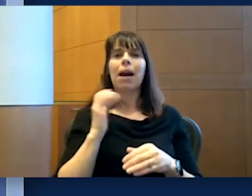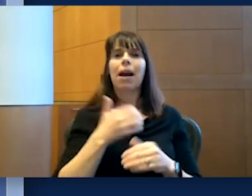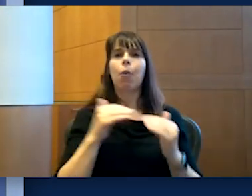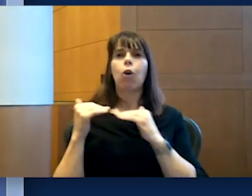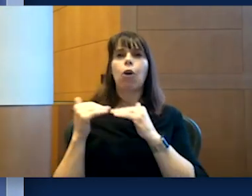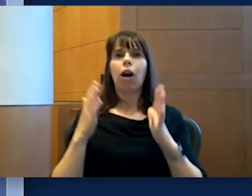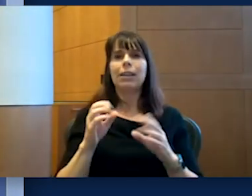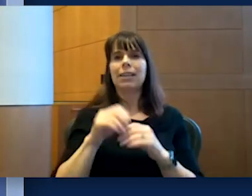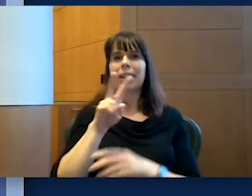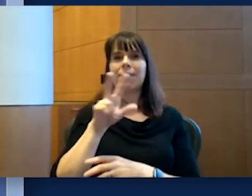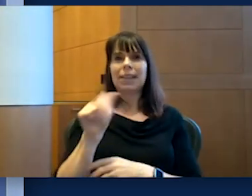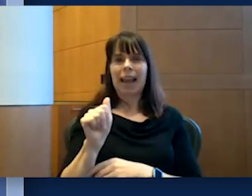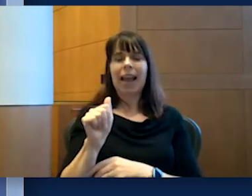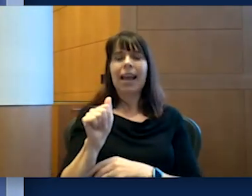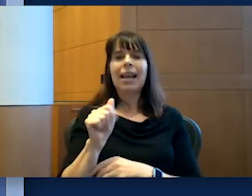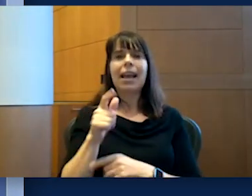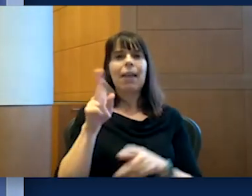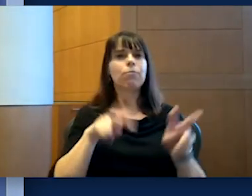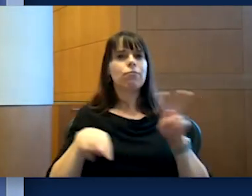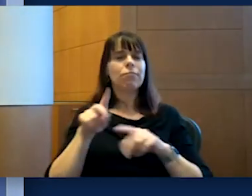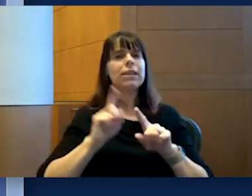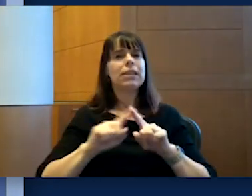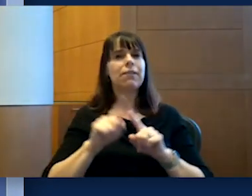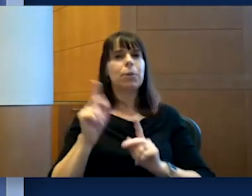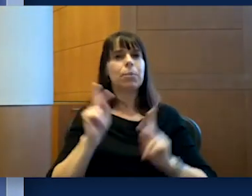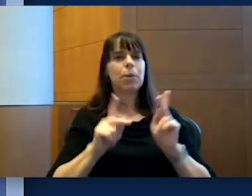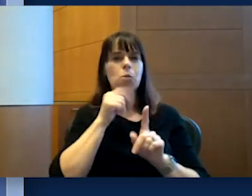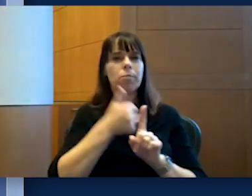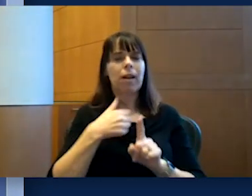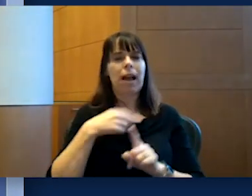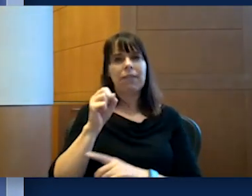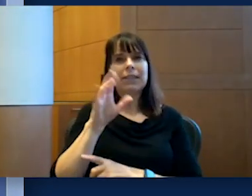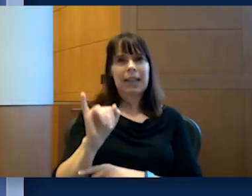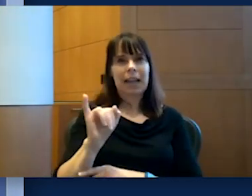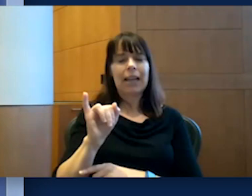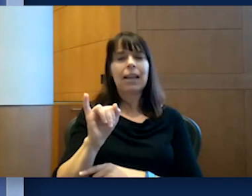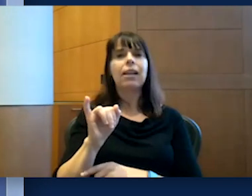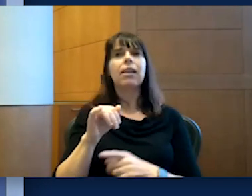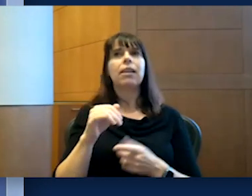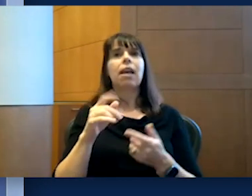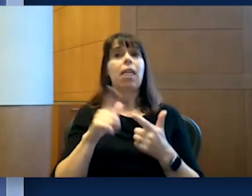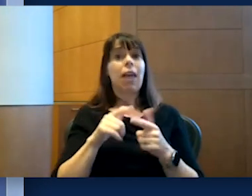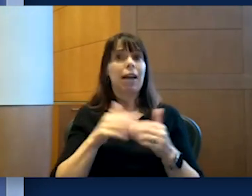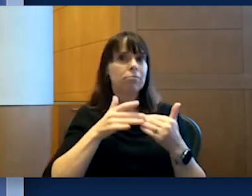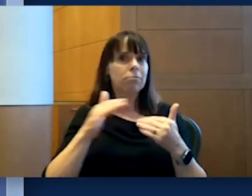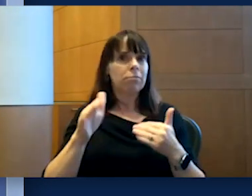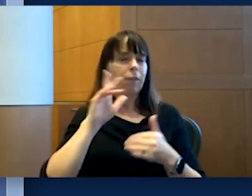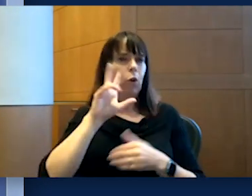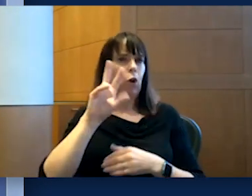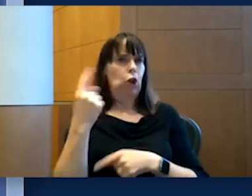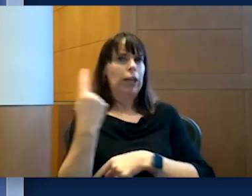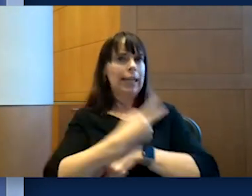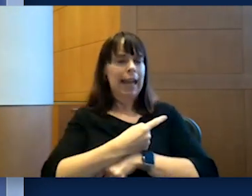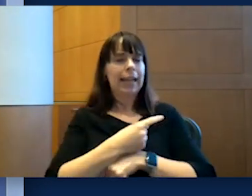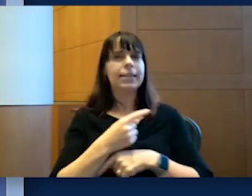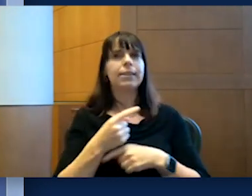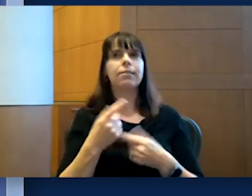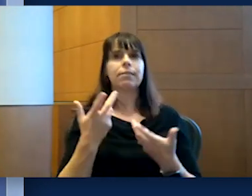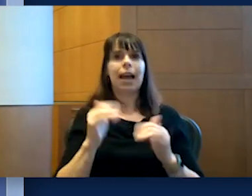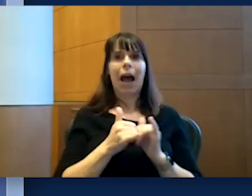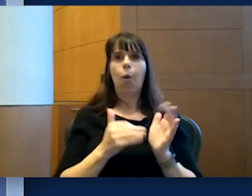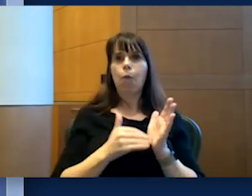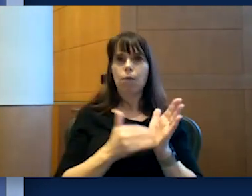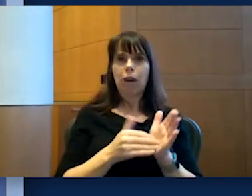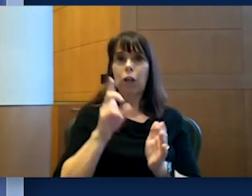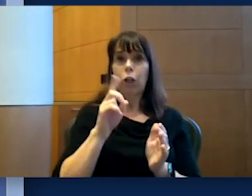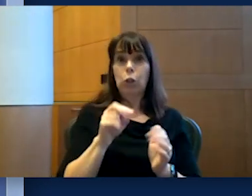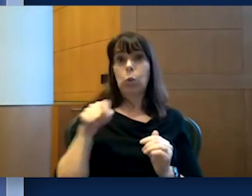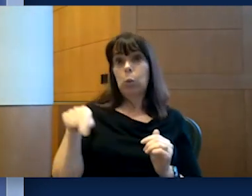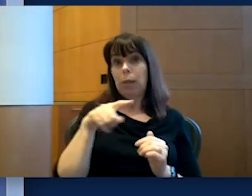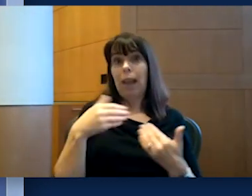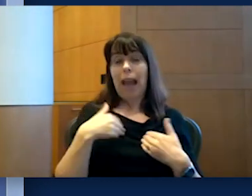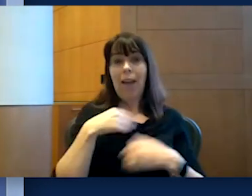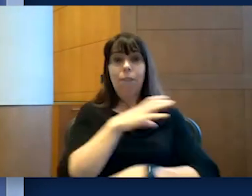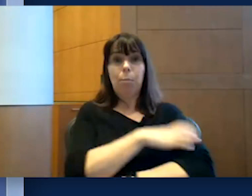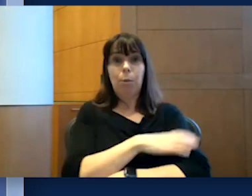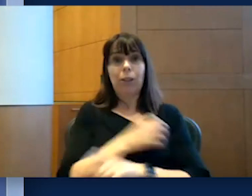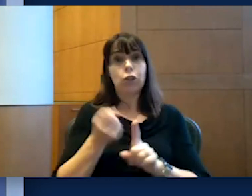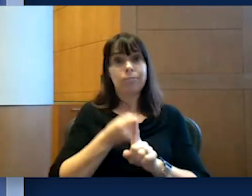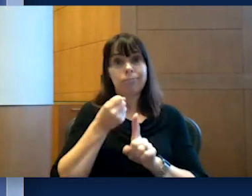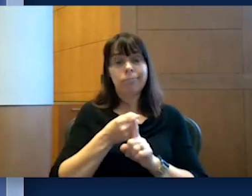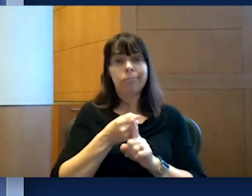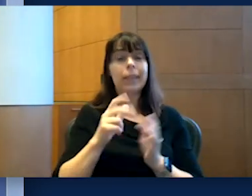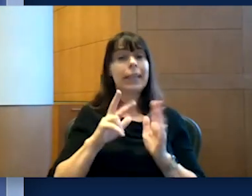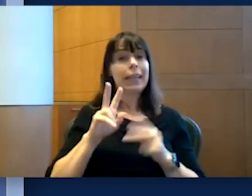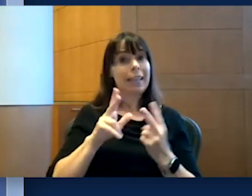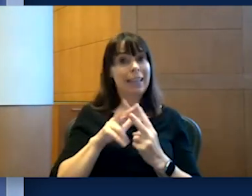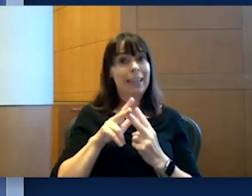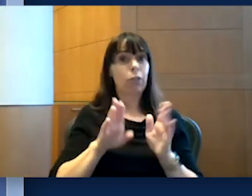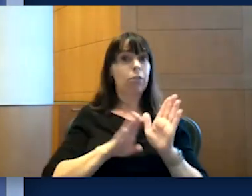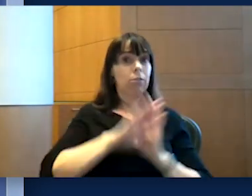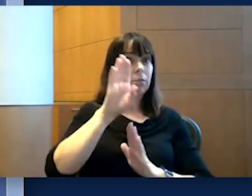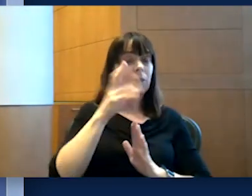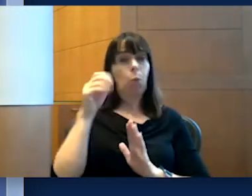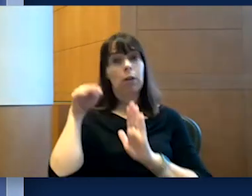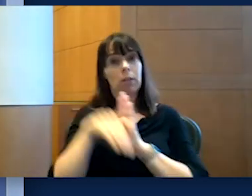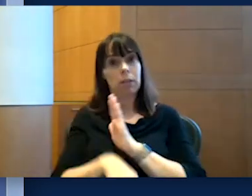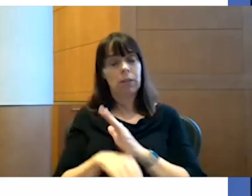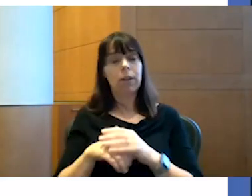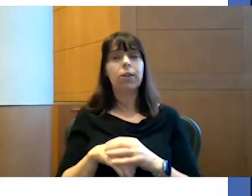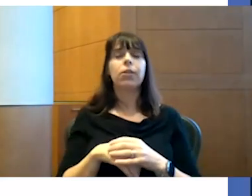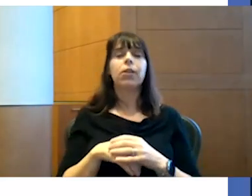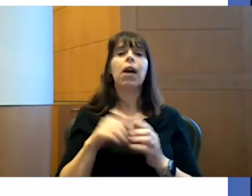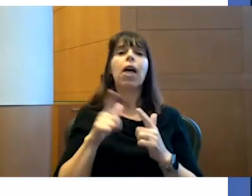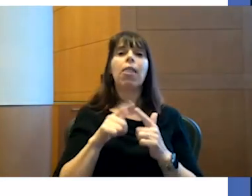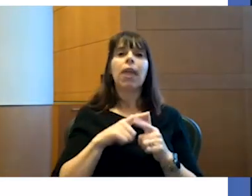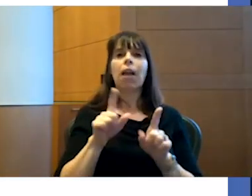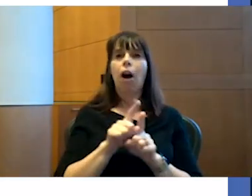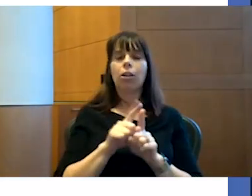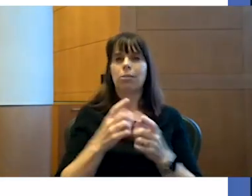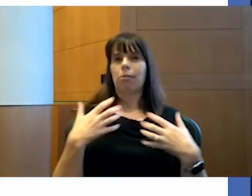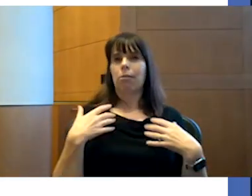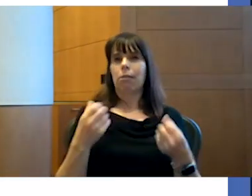This was a study done by our colleagues at the VA in which they looked at individuals with spinal cord injury over a course of 30 days and how frequently would they actually have blood pressure events, either spikes or drops, and how frequently symptoms occurred.